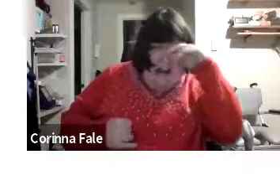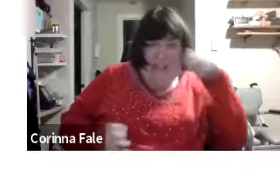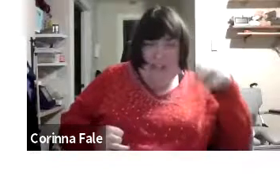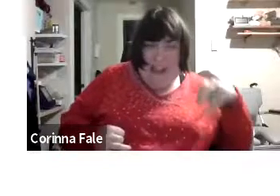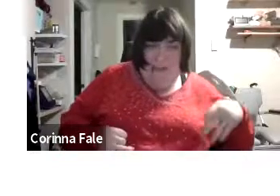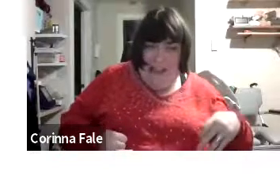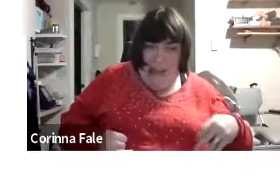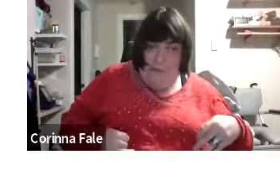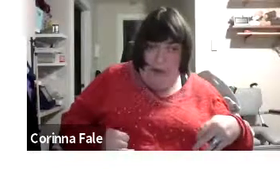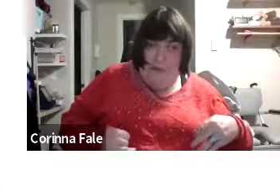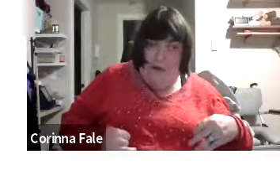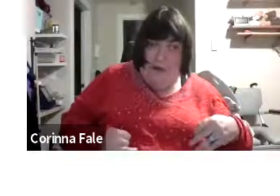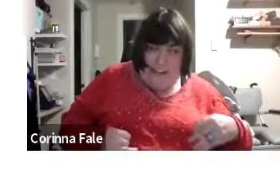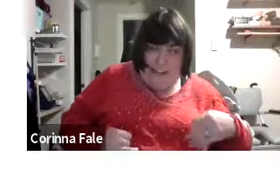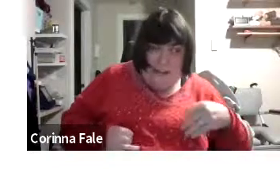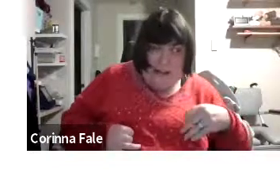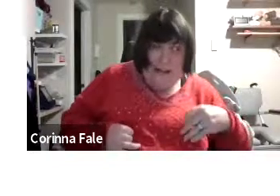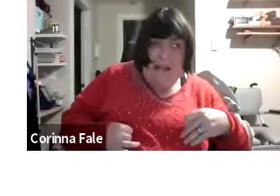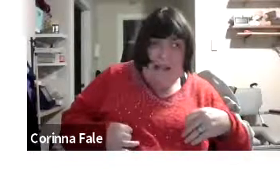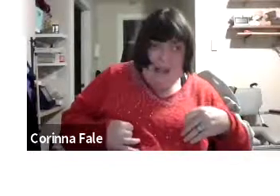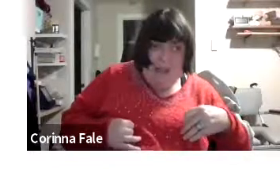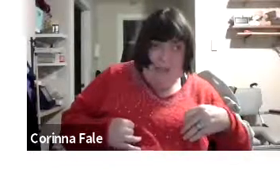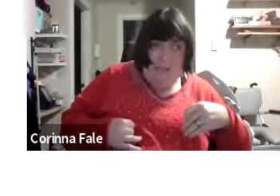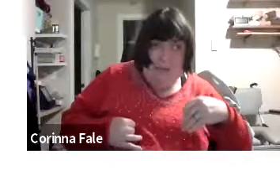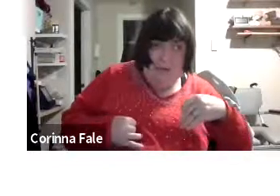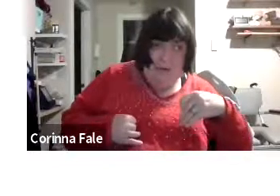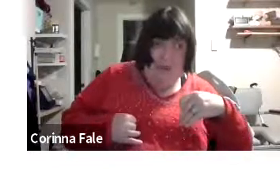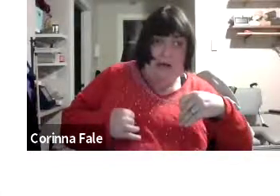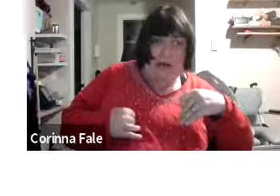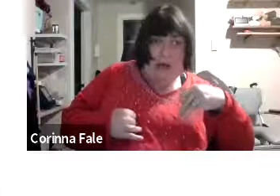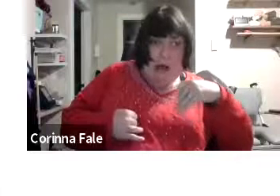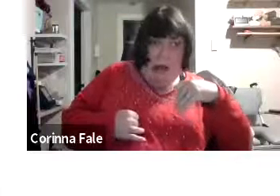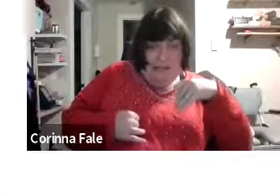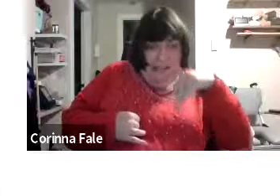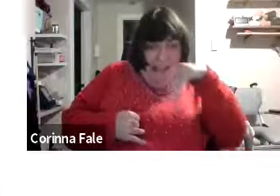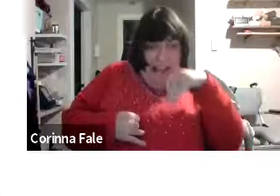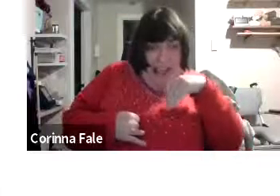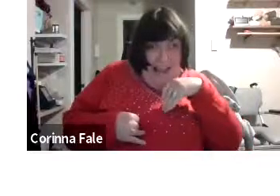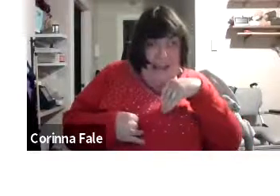Corinna Fale: thirsty we have over 21,000 people on da.